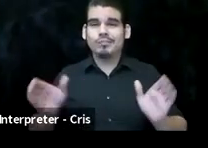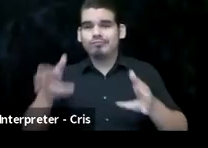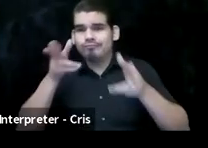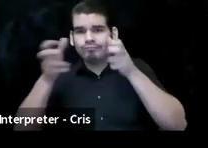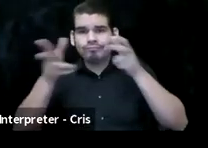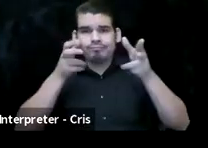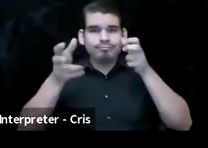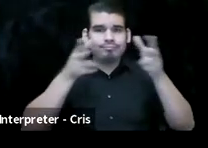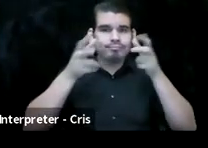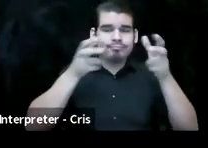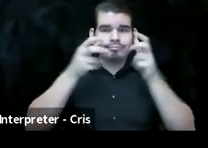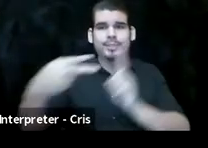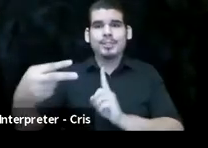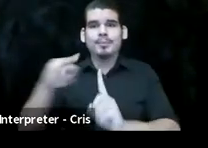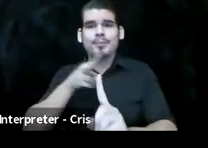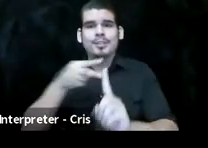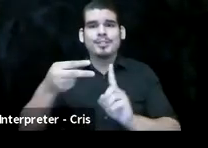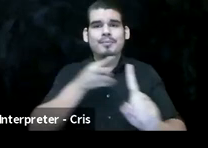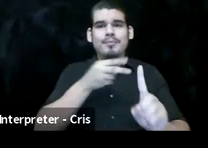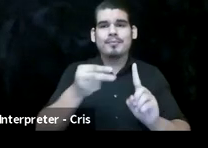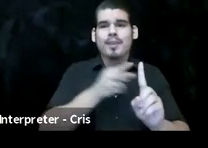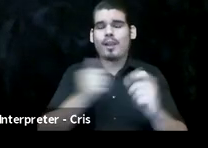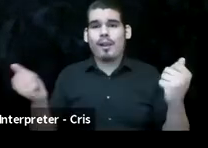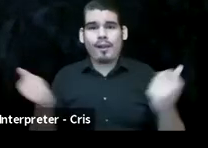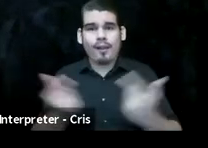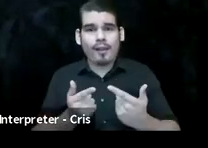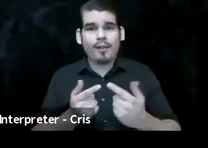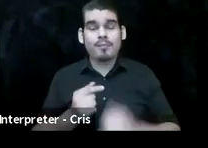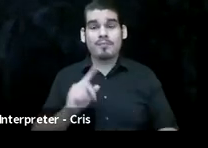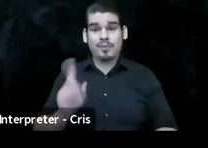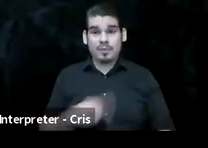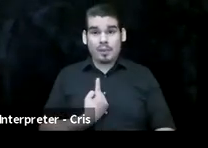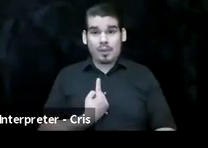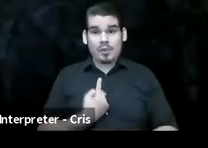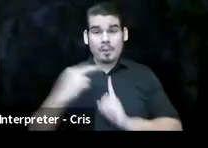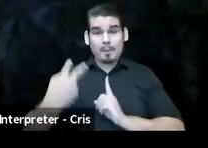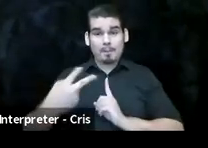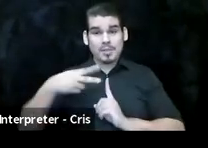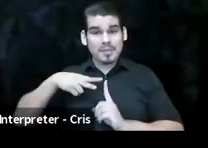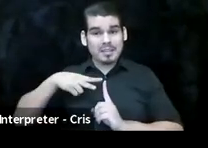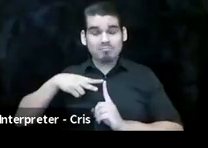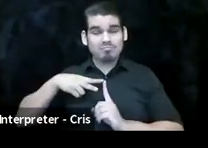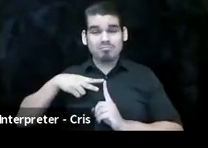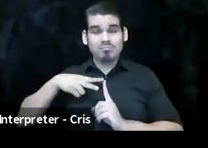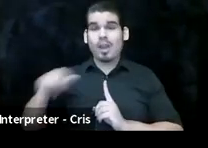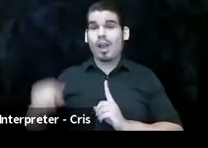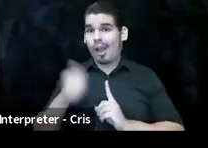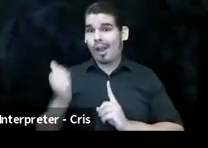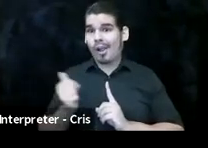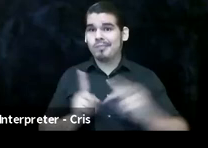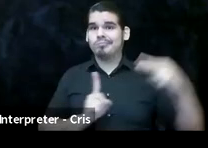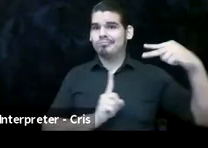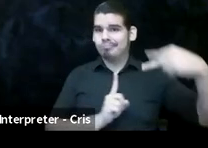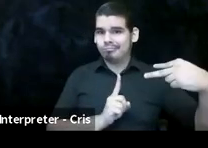Katherine Squire: Because your perspective is not the only one right there's so many other perspectives that could add to the conversation, and it might even change your vote, you could.